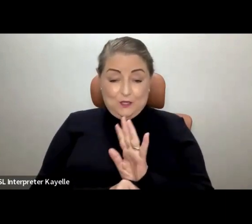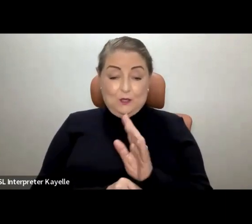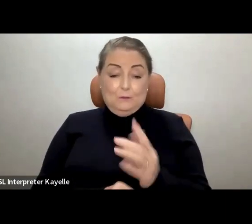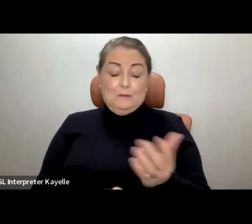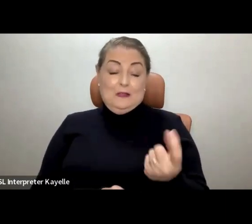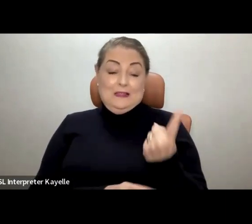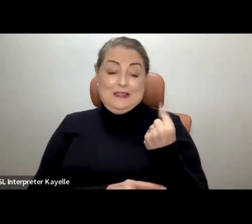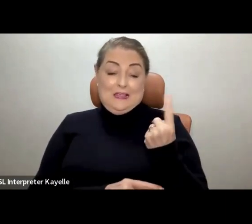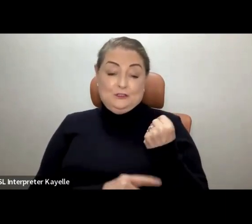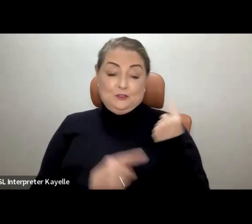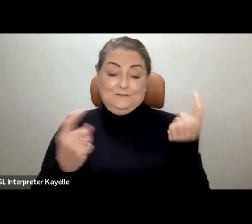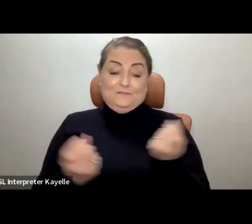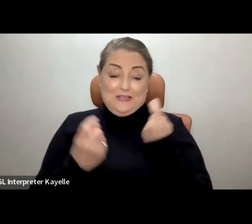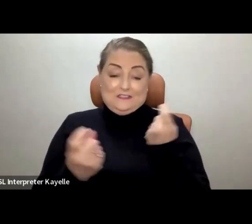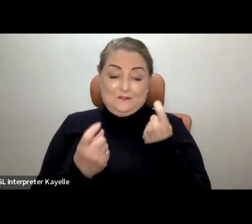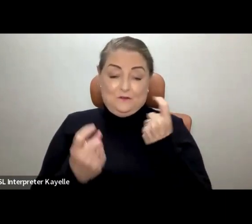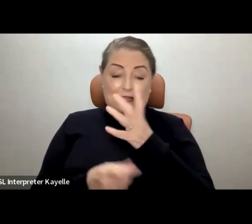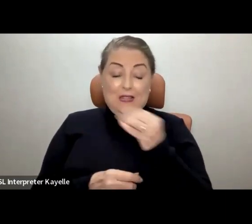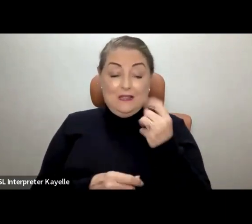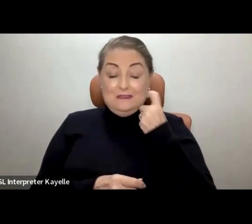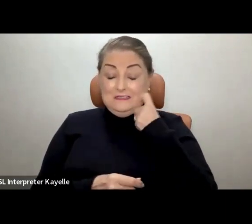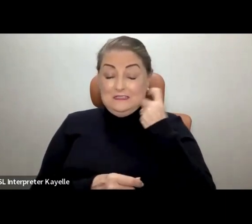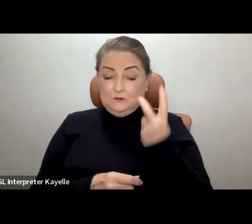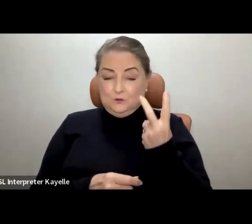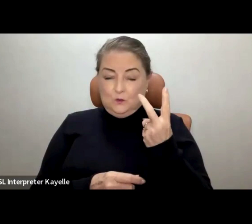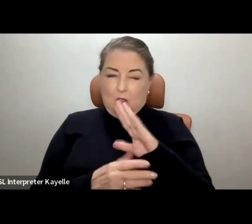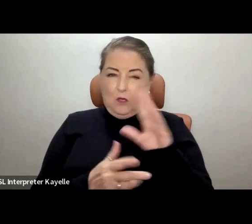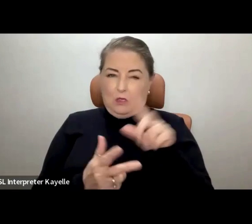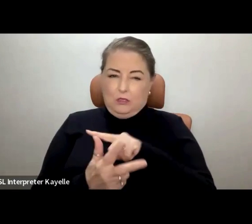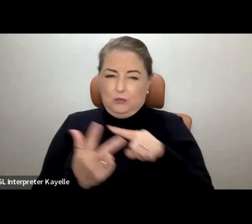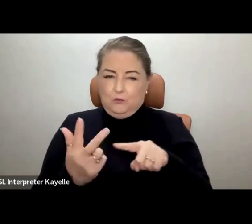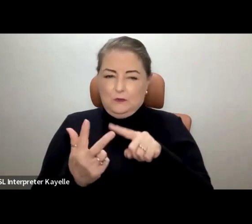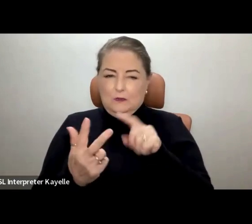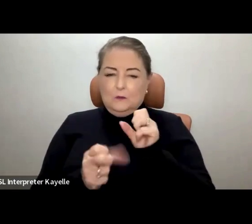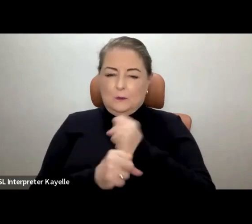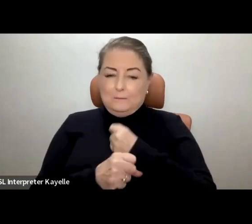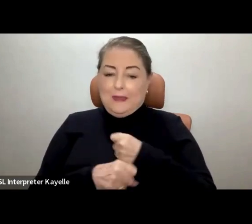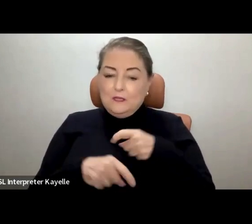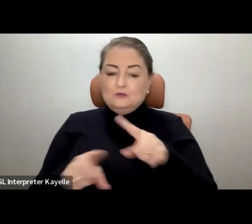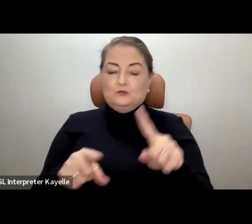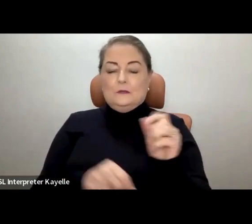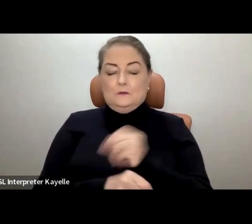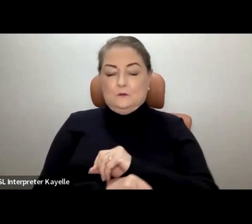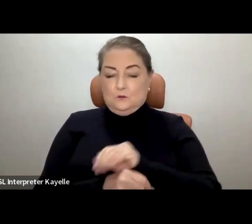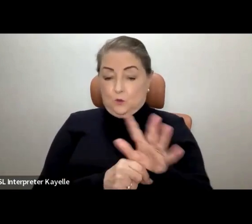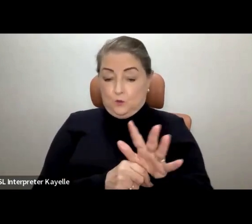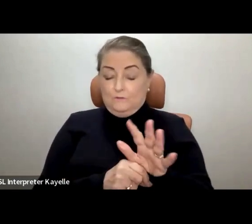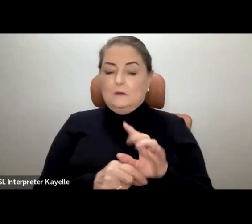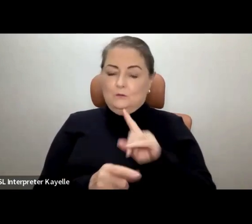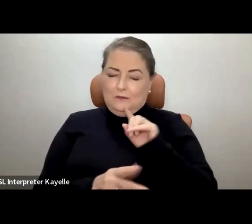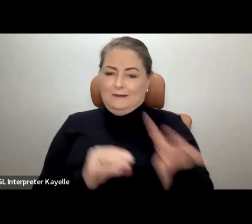to say these last two films that you saw acts I think all three of them were made during COVID Two which adds adds another